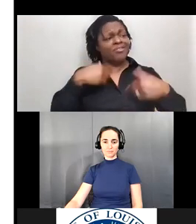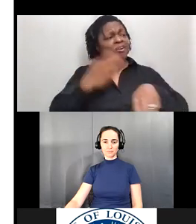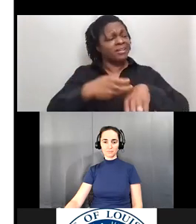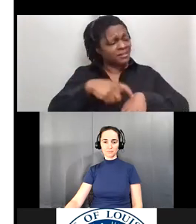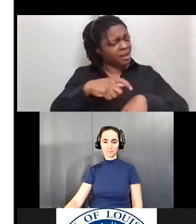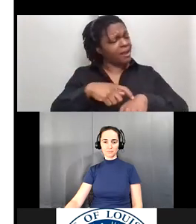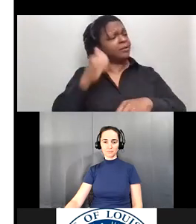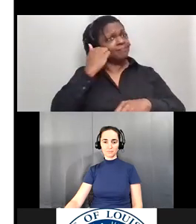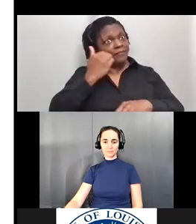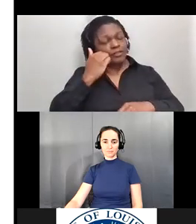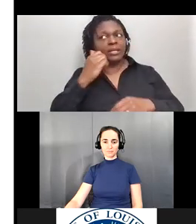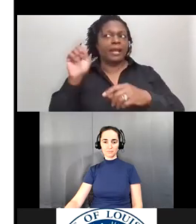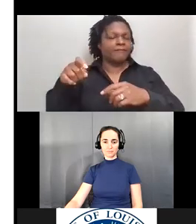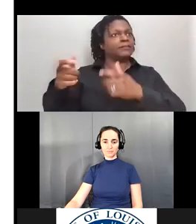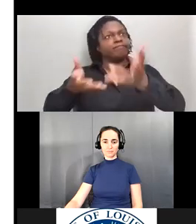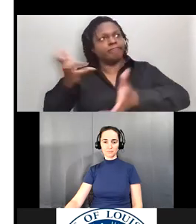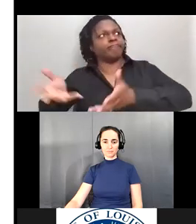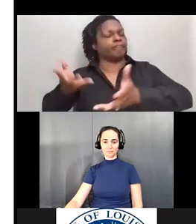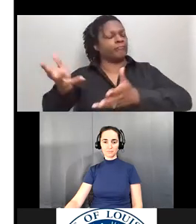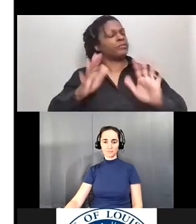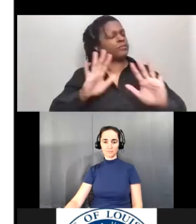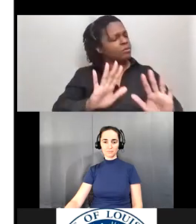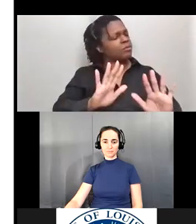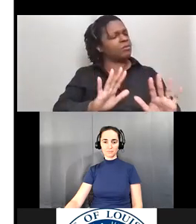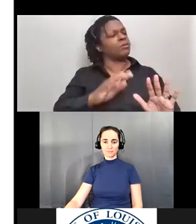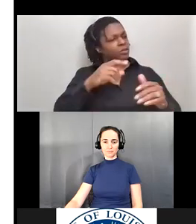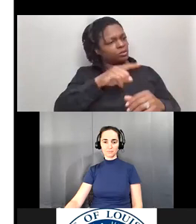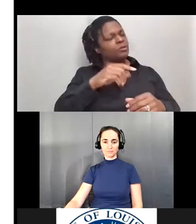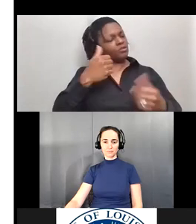are coming from, but also their parents so when they come in contact with you it's it's